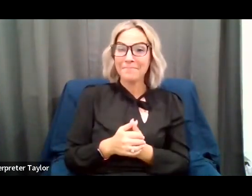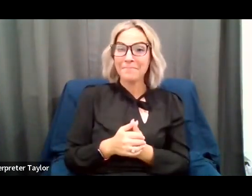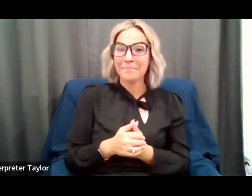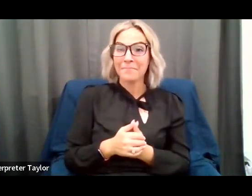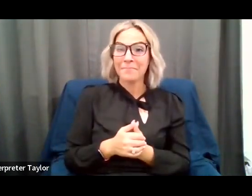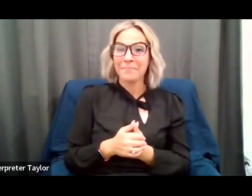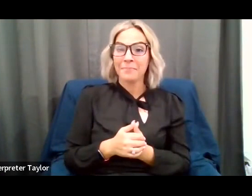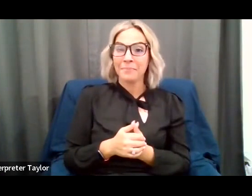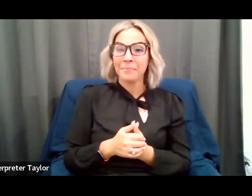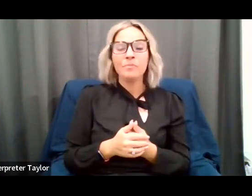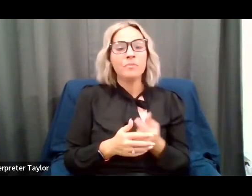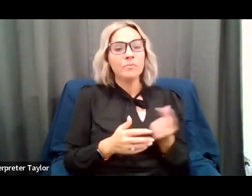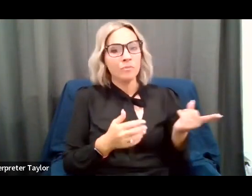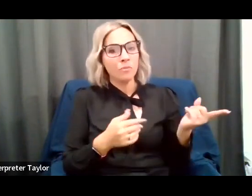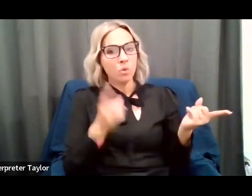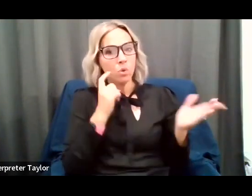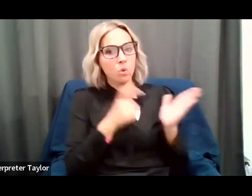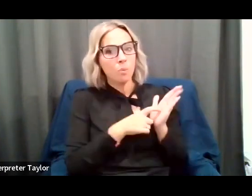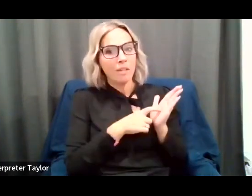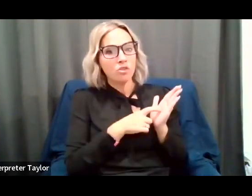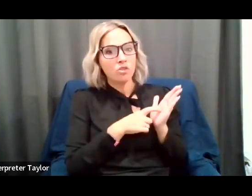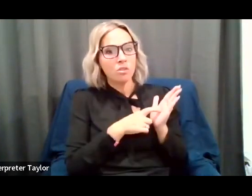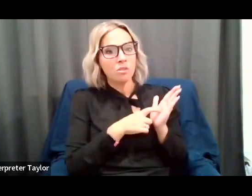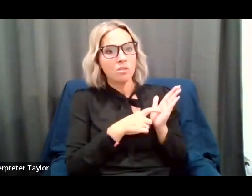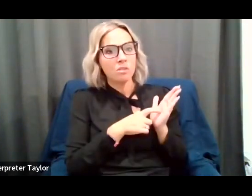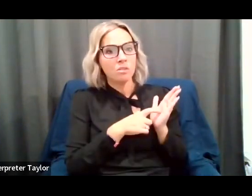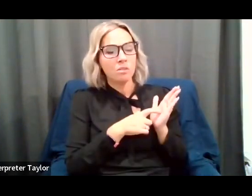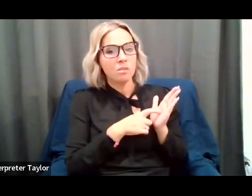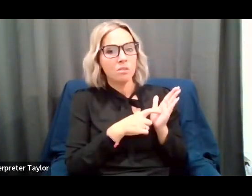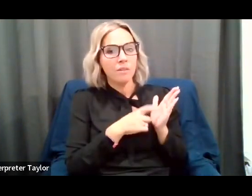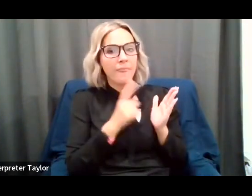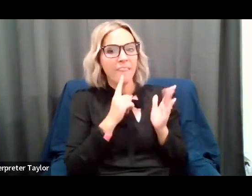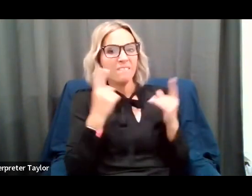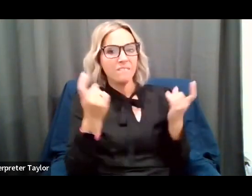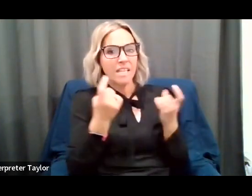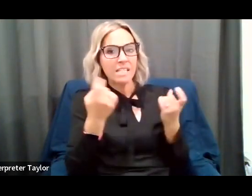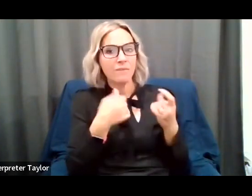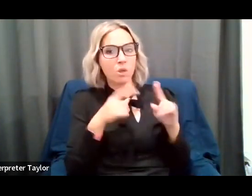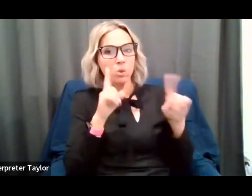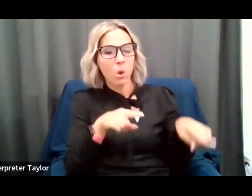Um, you mentioned festivals, [Indaudible]